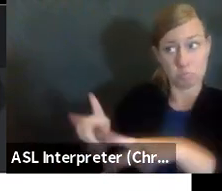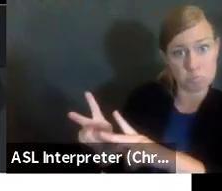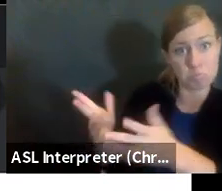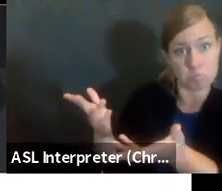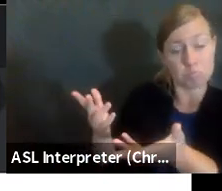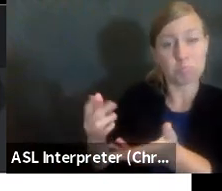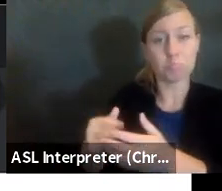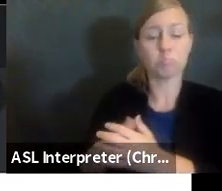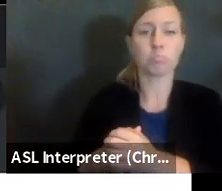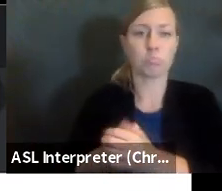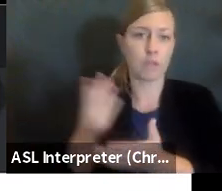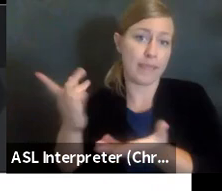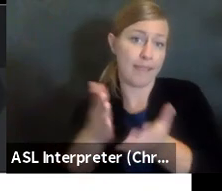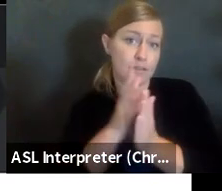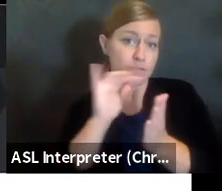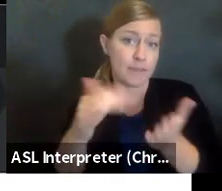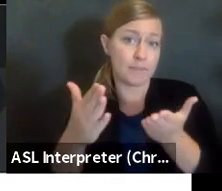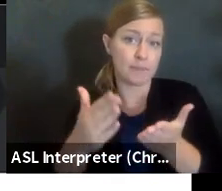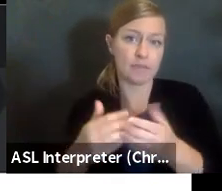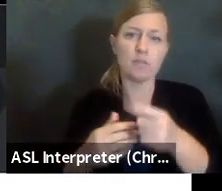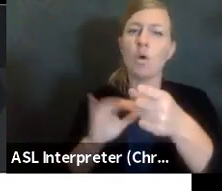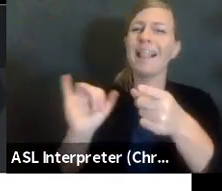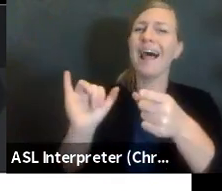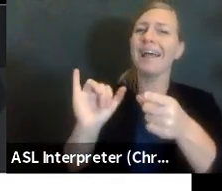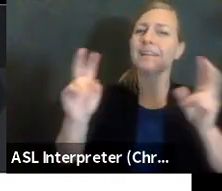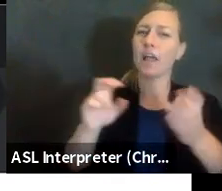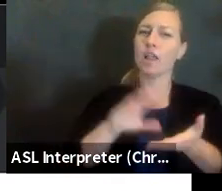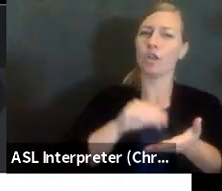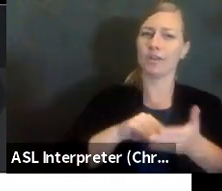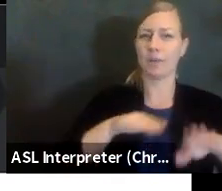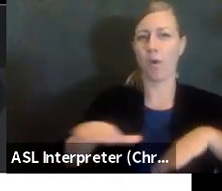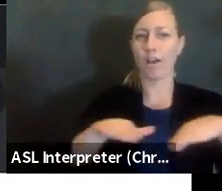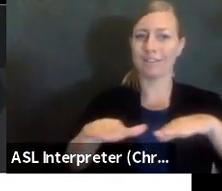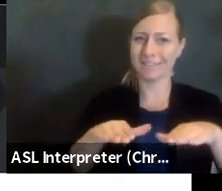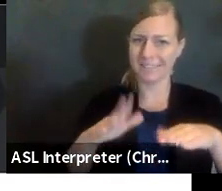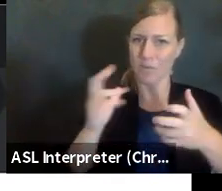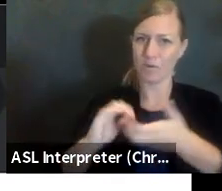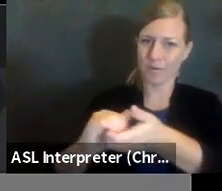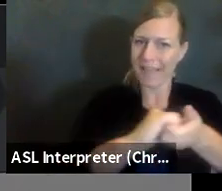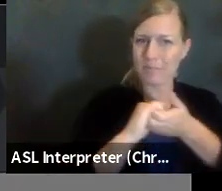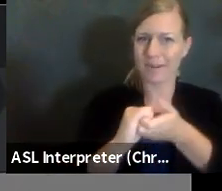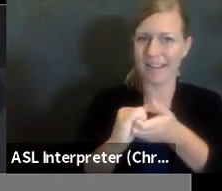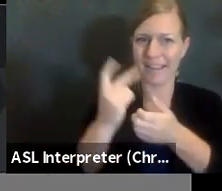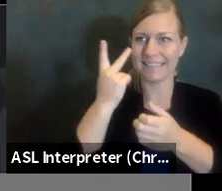ESD 101 - Jeff Crawford: So this is like you're saying like learning walks or when we would be collaborating and want to see what's happening in another classroom